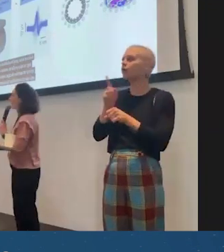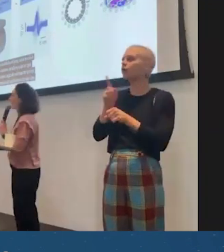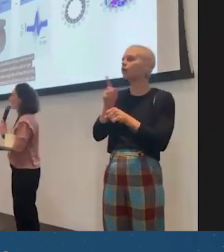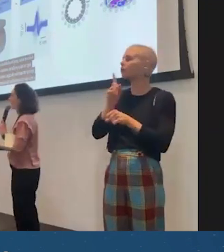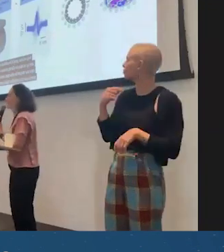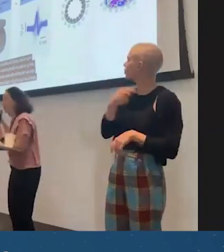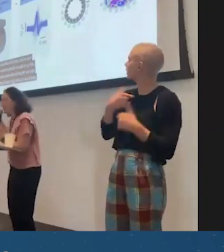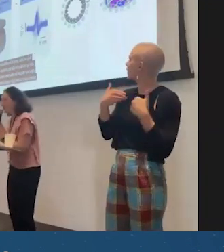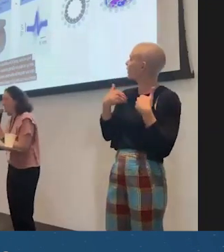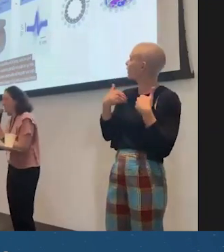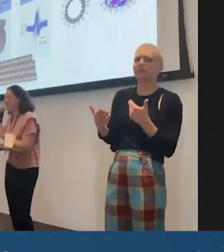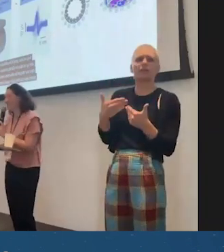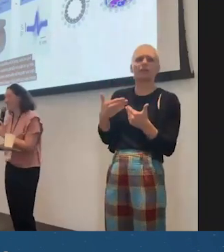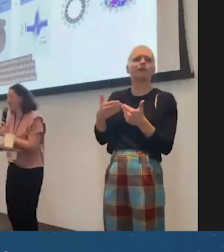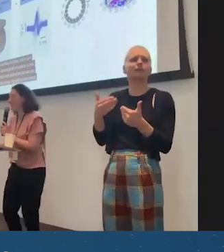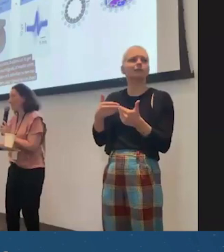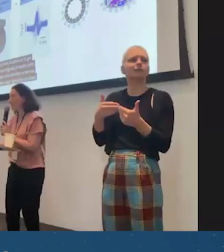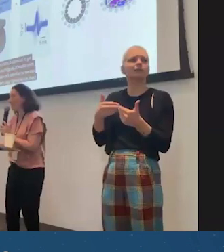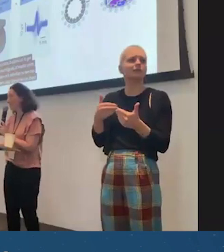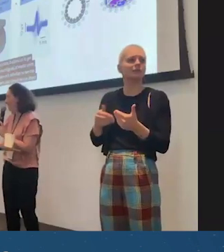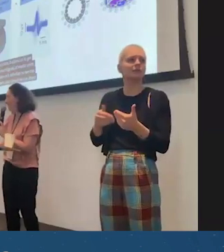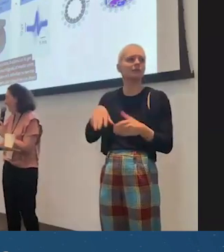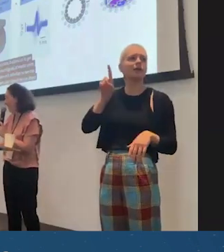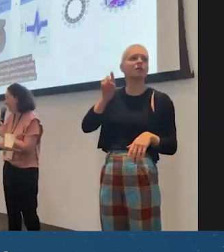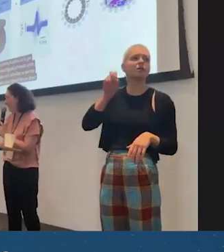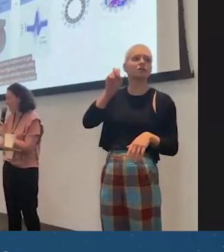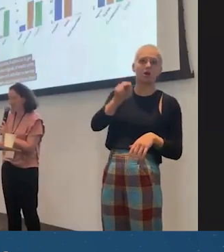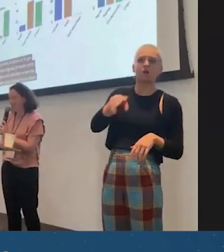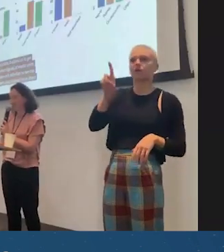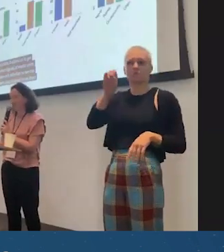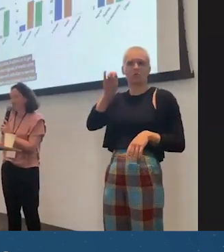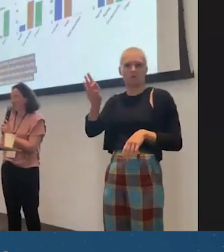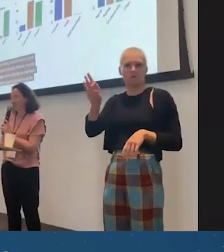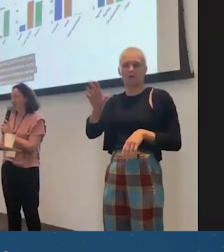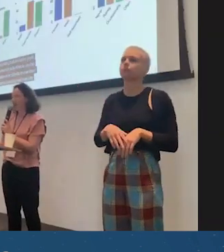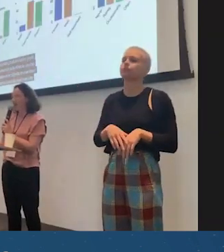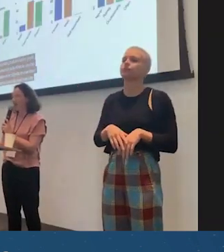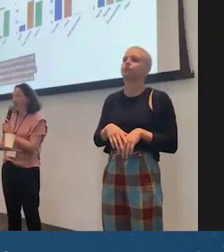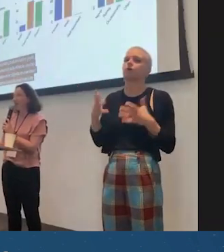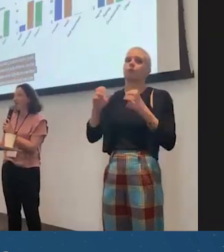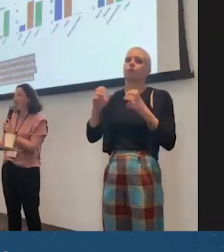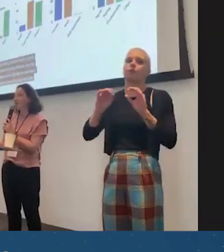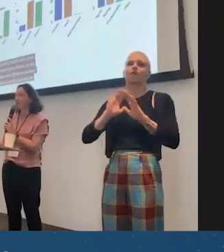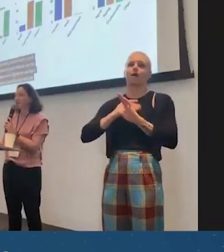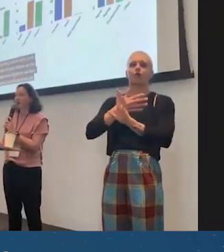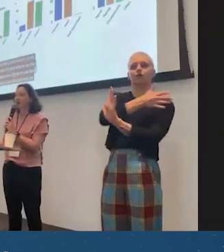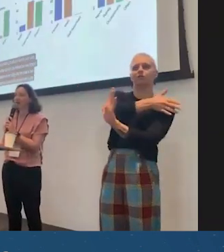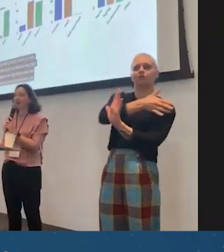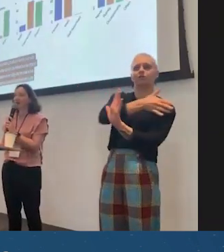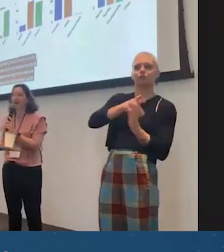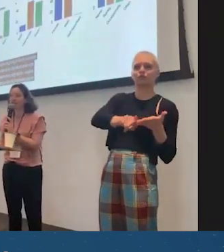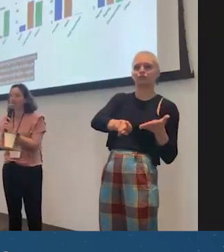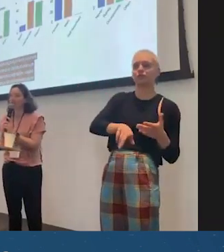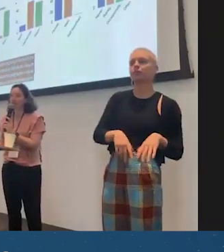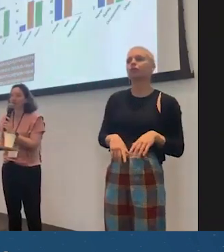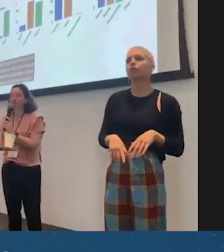Again, this is a research prototype, so I just want to make sure I'm really clear on that. And the research paper also highlights our approaches